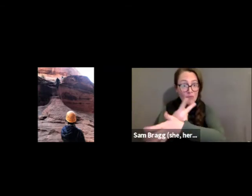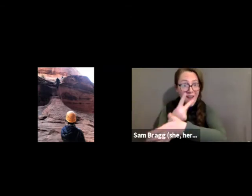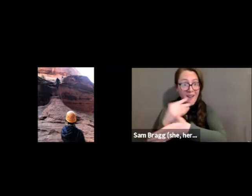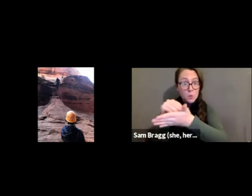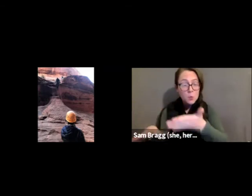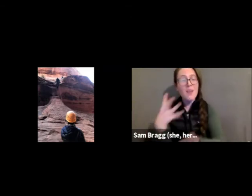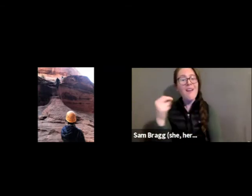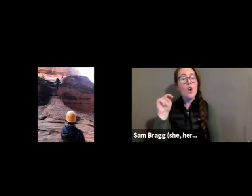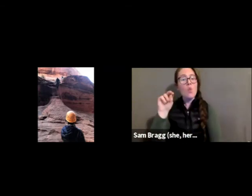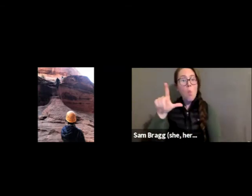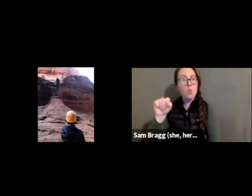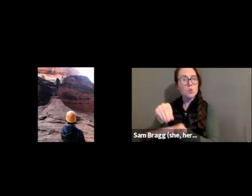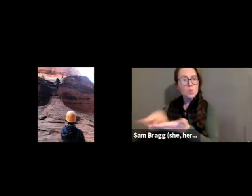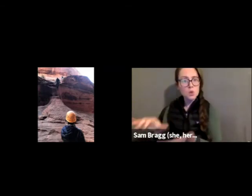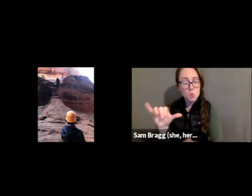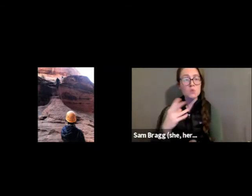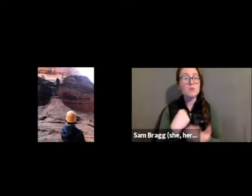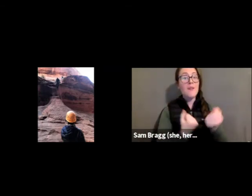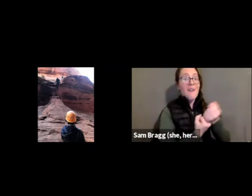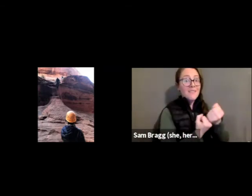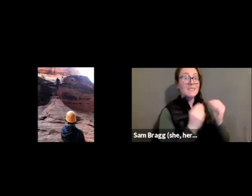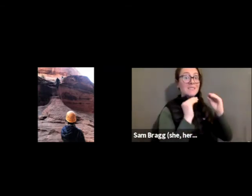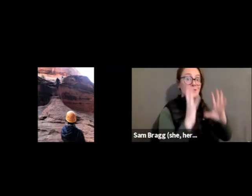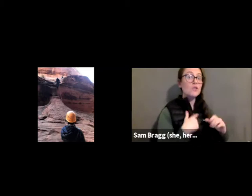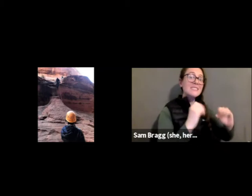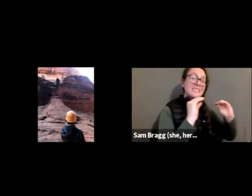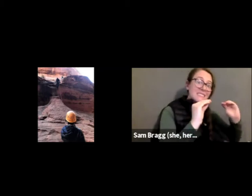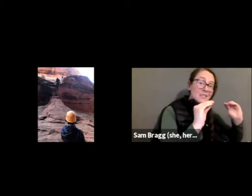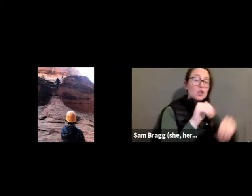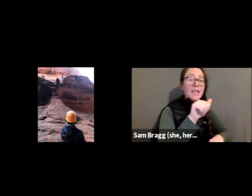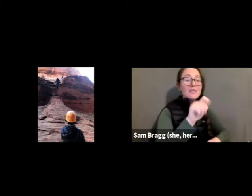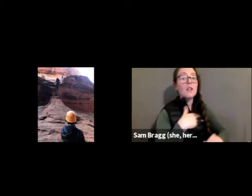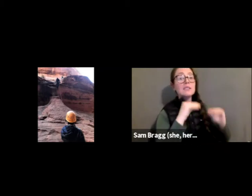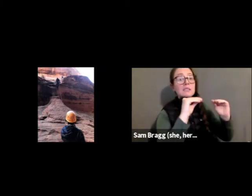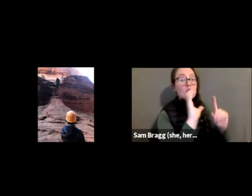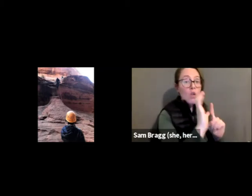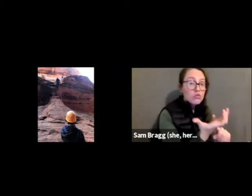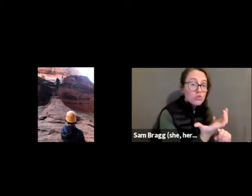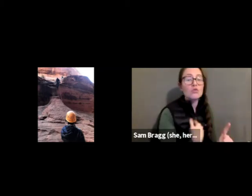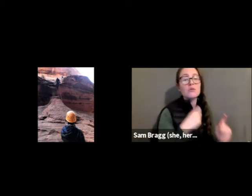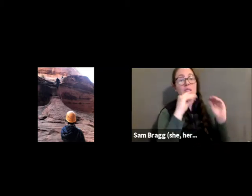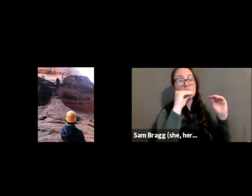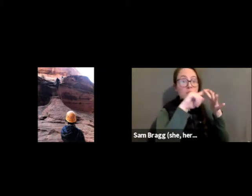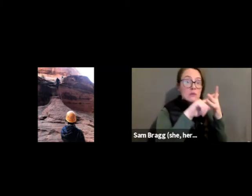a student, and a graduate student during this trip while my classmates were just